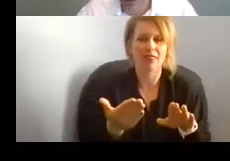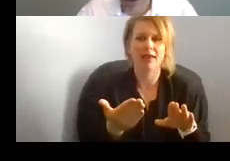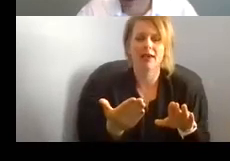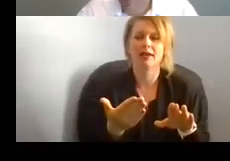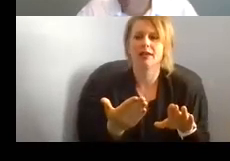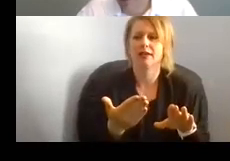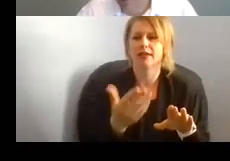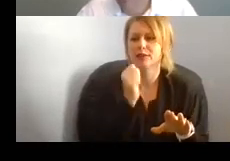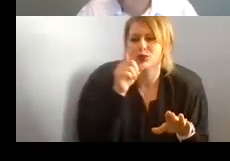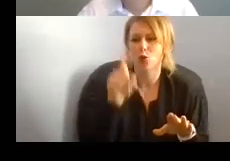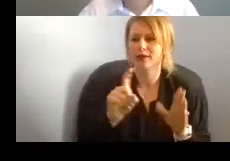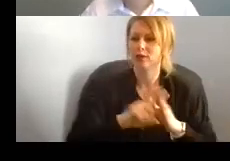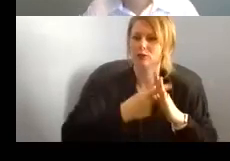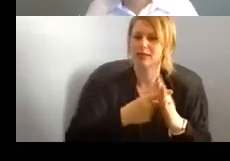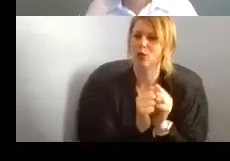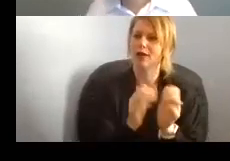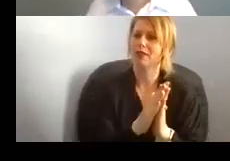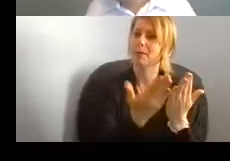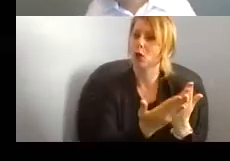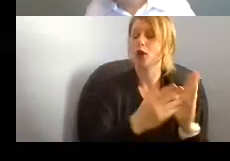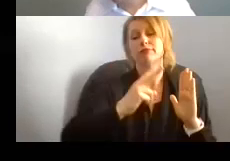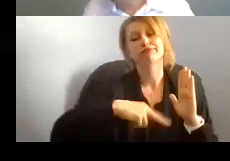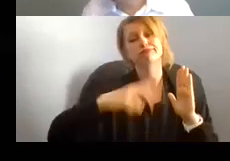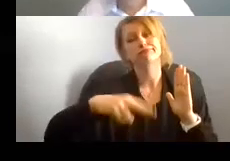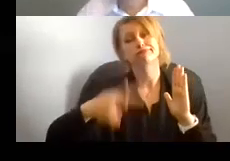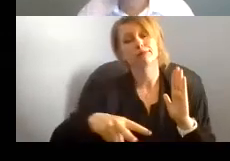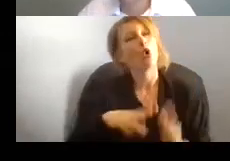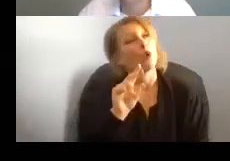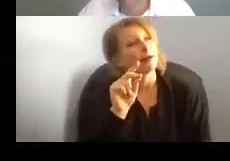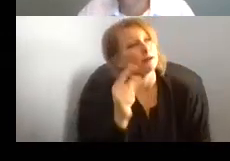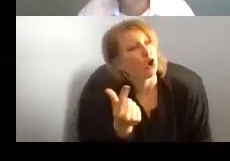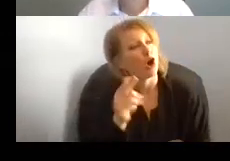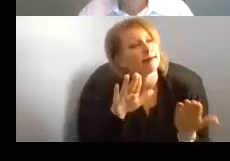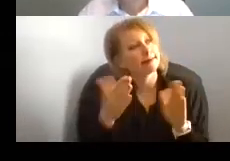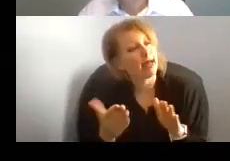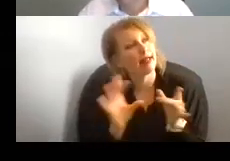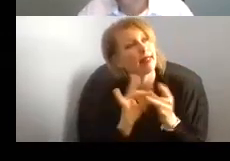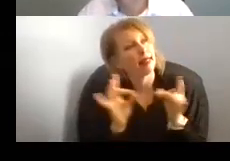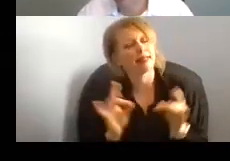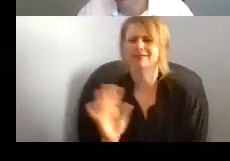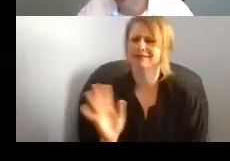that died in the book. I think you can talk to them about their experience that they’ve lived. Having said that, though, there are